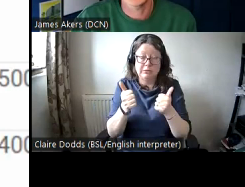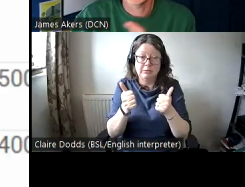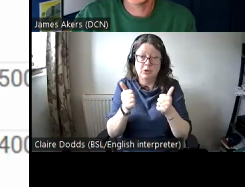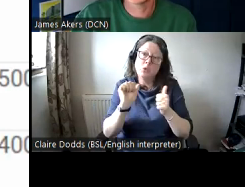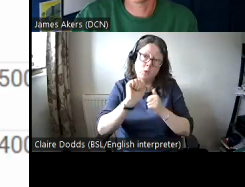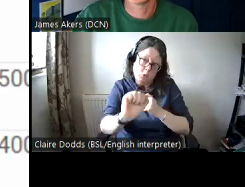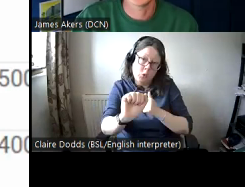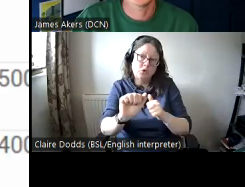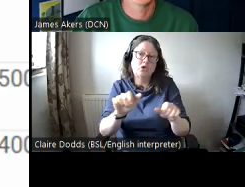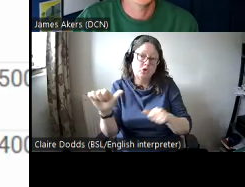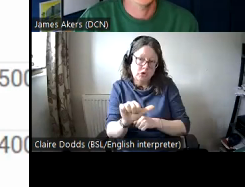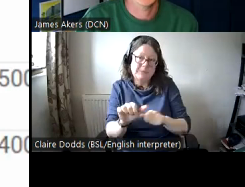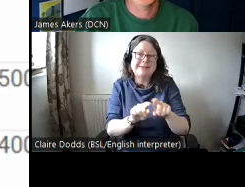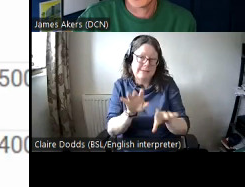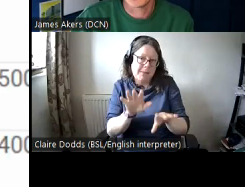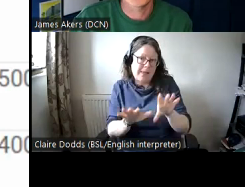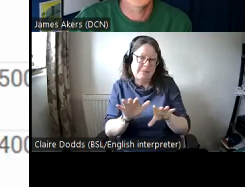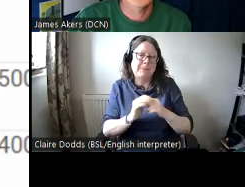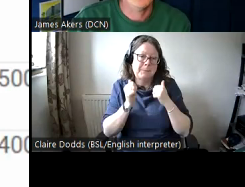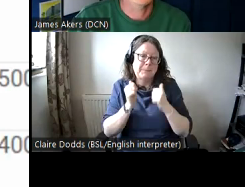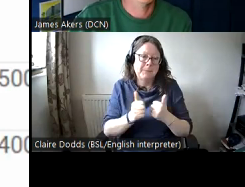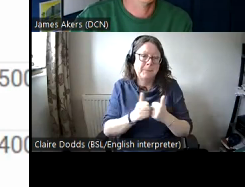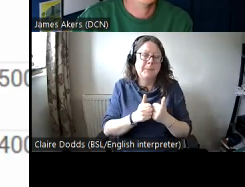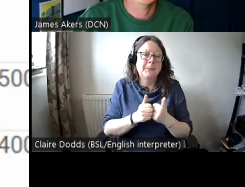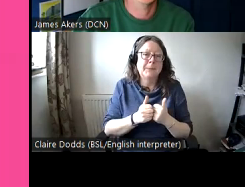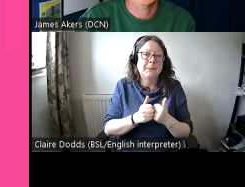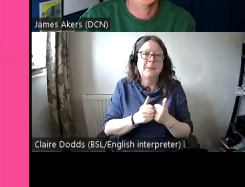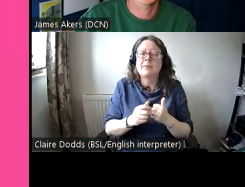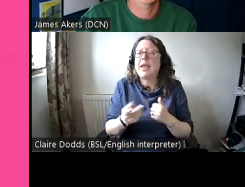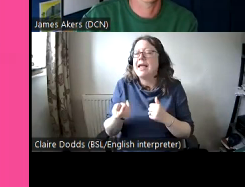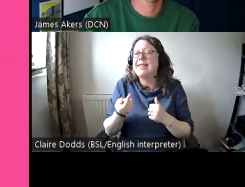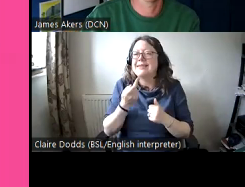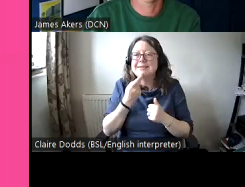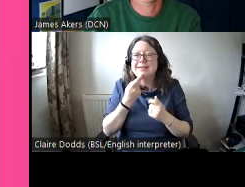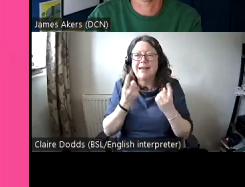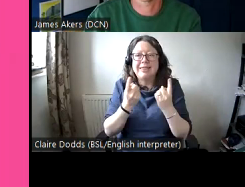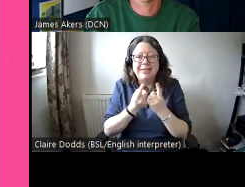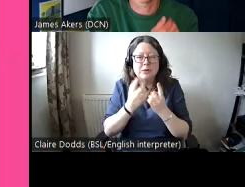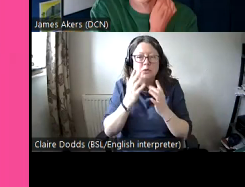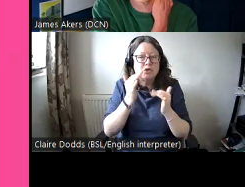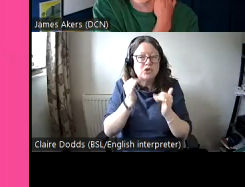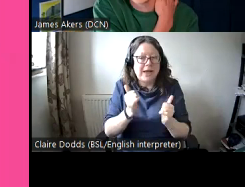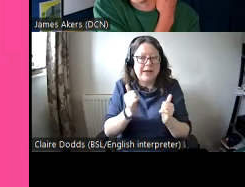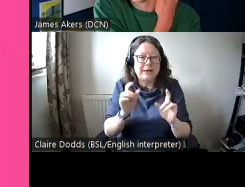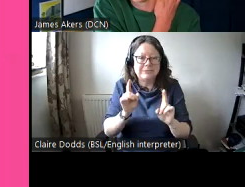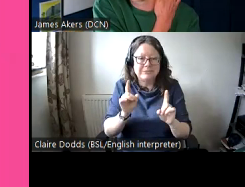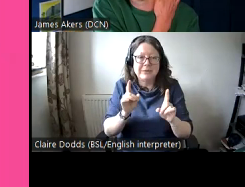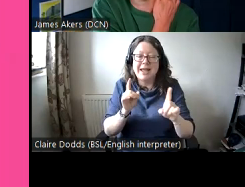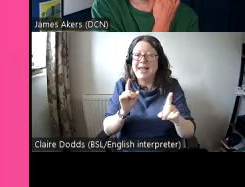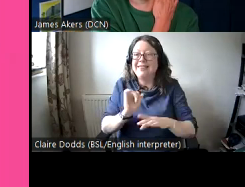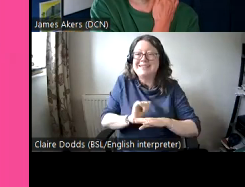The second thing to check under control is the actual Google account setup. Now,